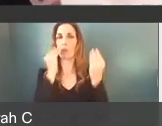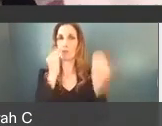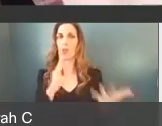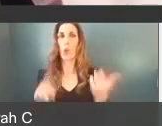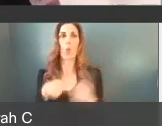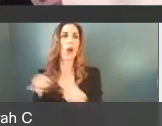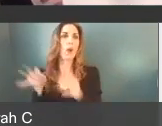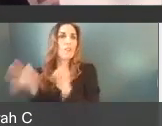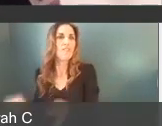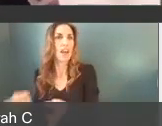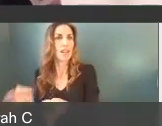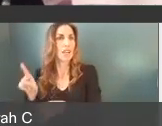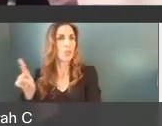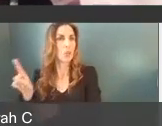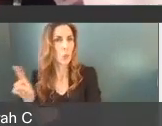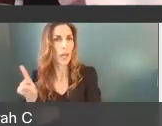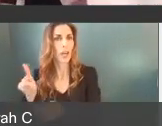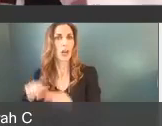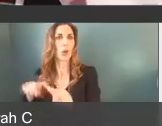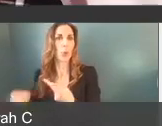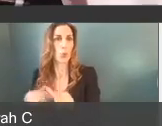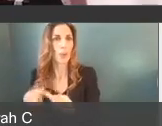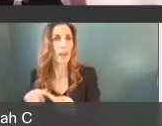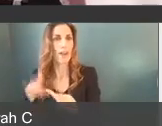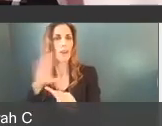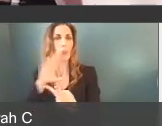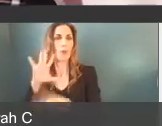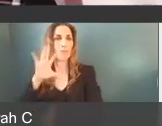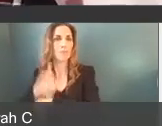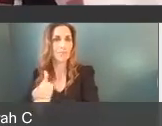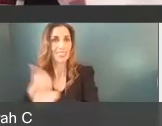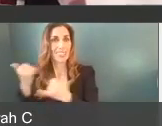where and when those sites will be now that we know we have a much